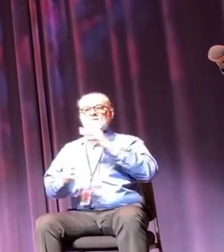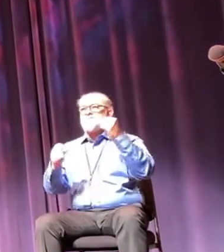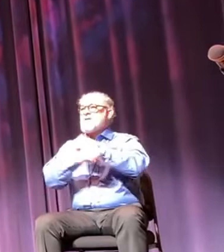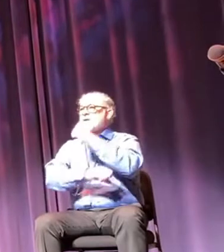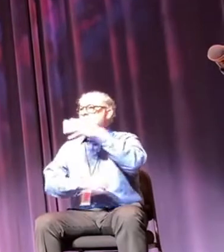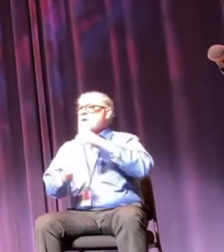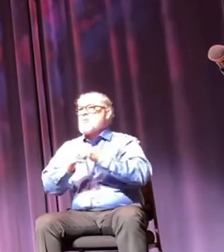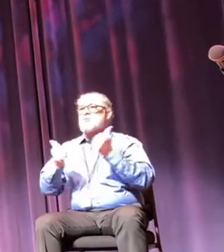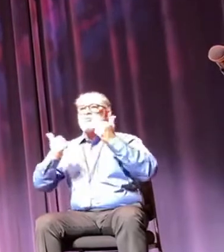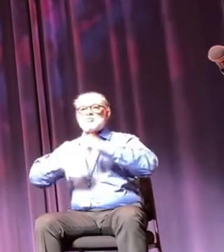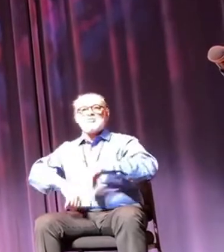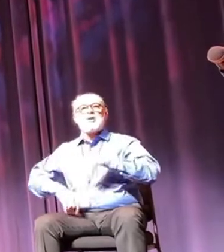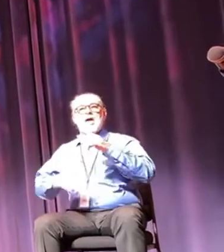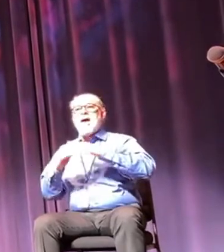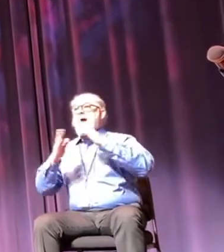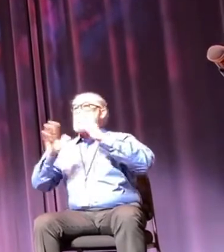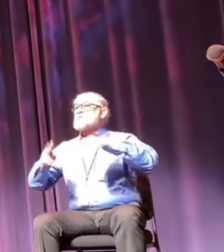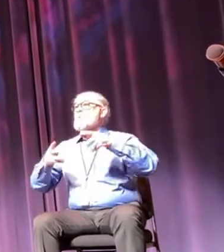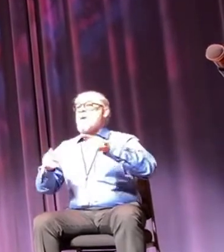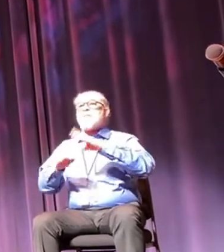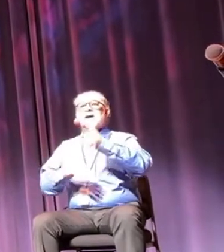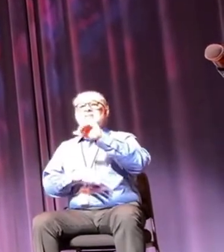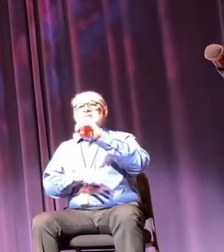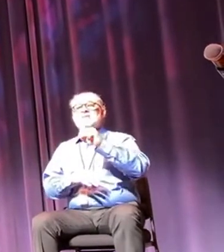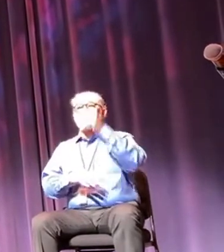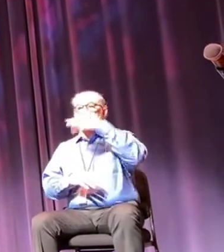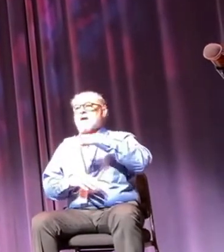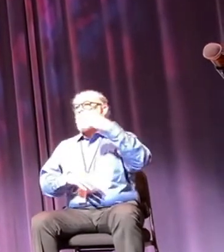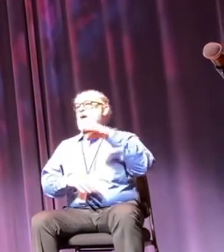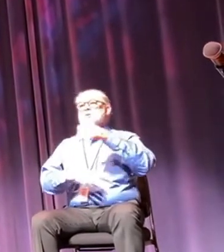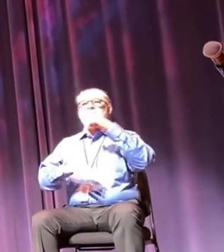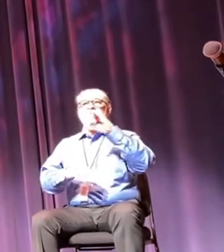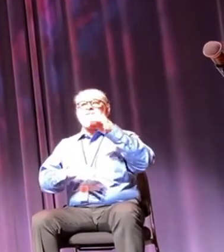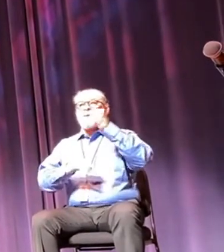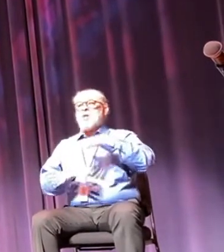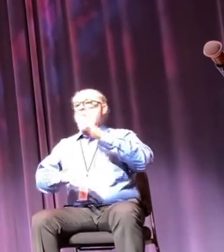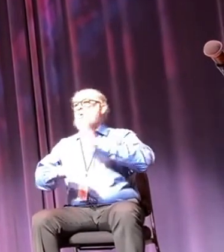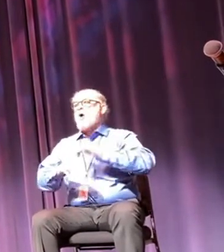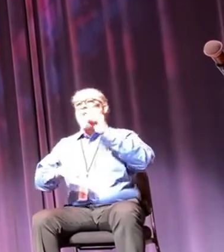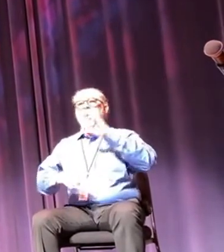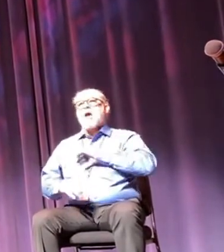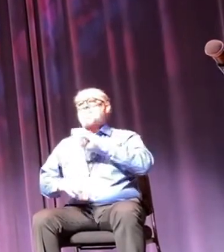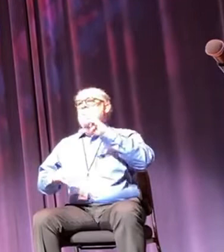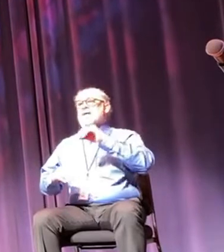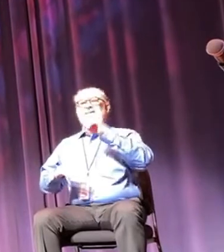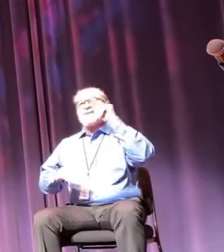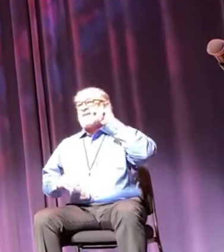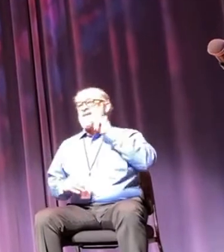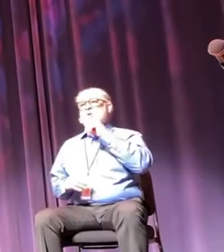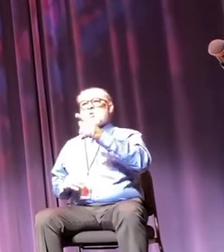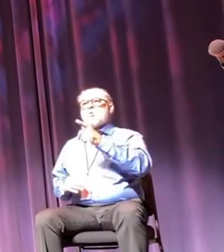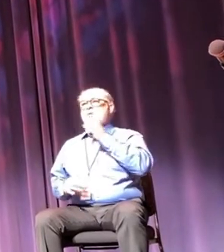Blood varnished at house parties by cis men cousins, by cis men uncles, by cis men cops, a teenager thought better